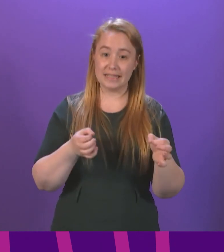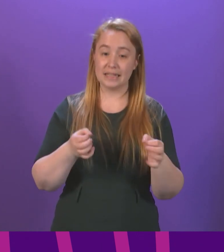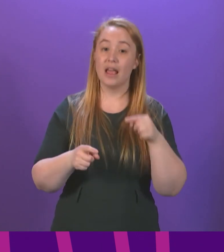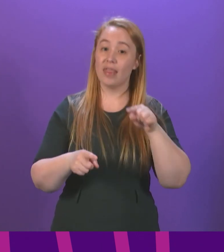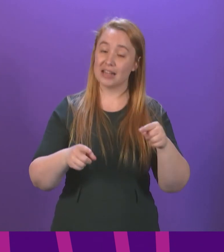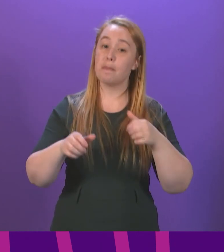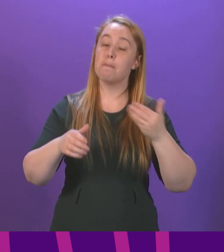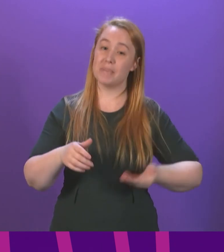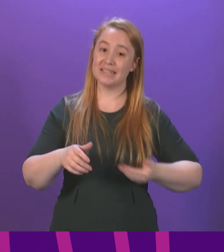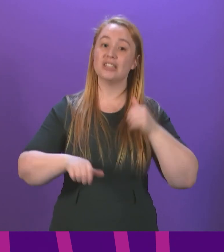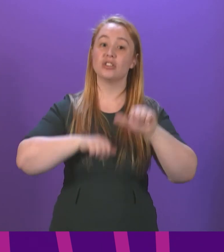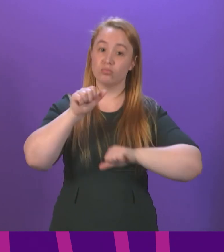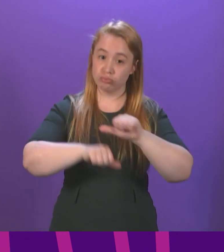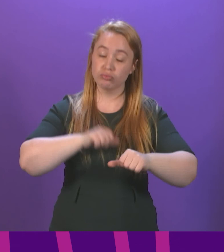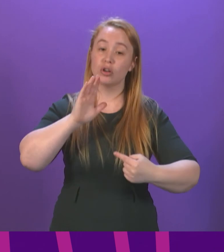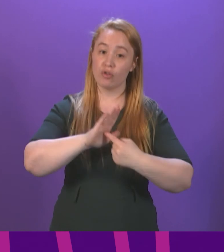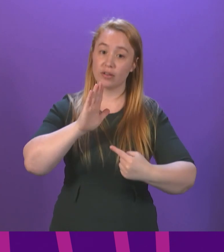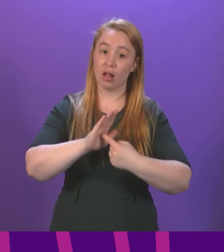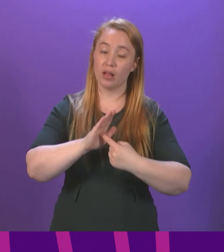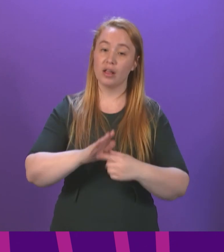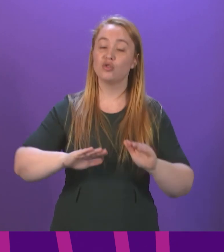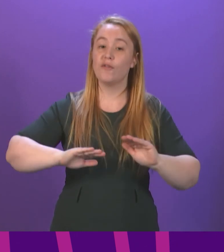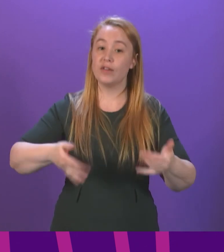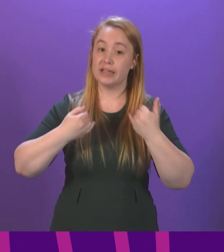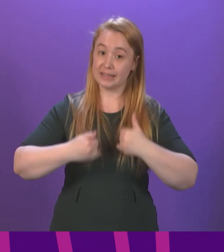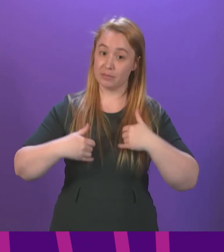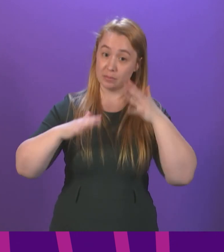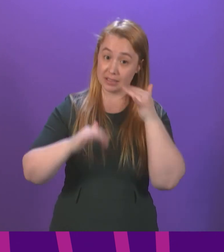delivery of emergency services. Therefore, asymptomatic testing of that group of staff